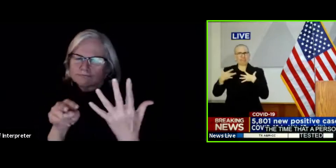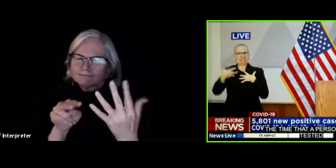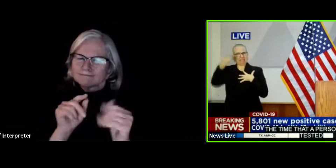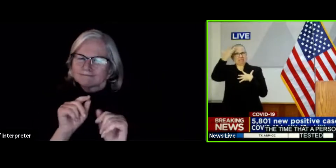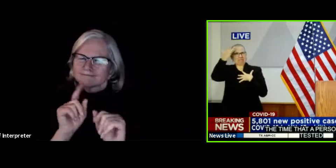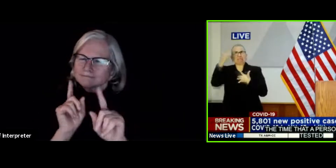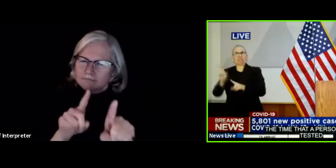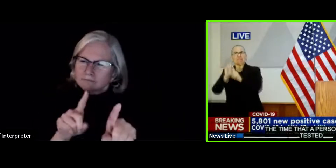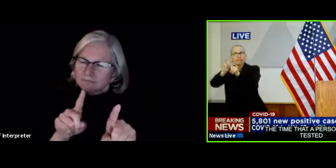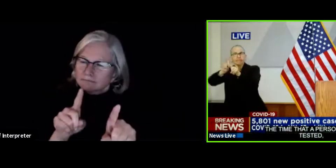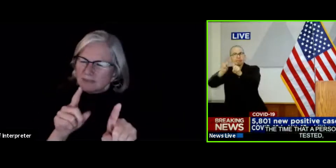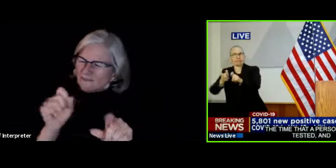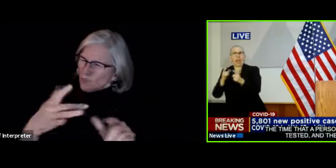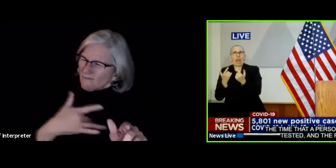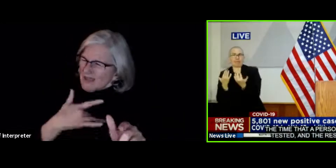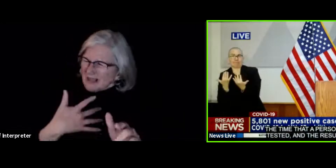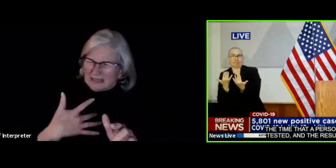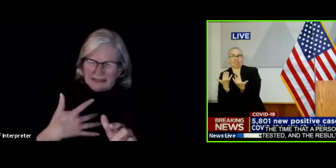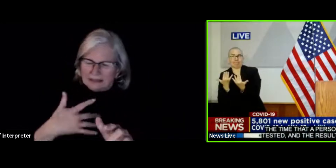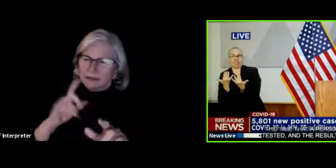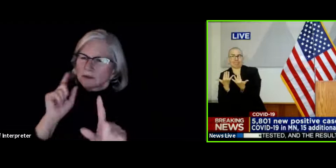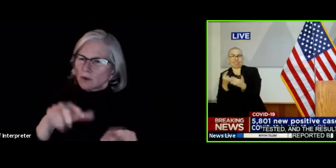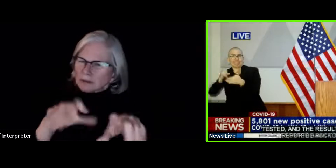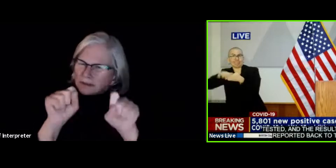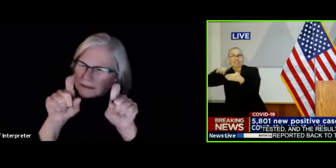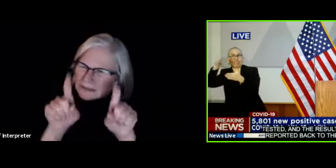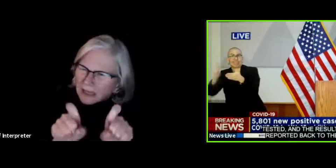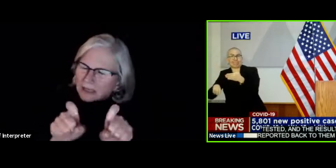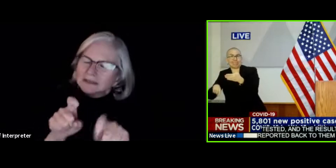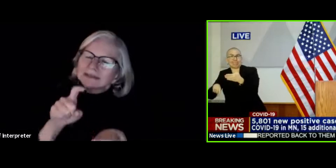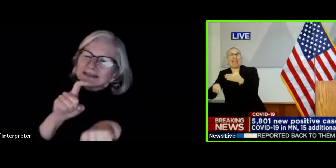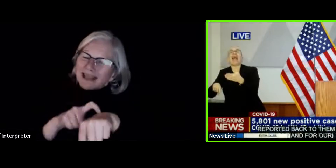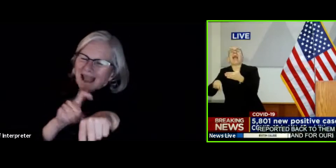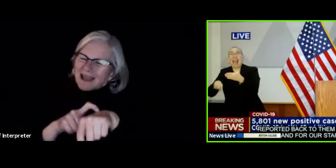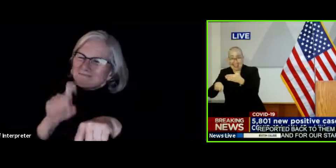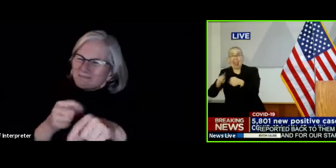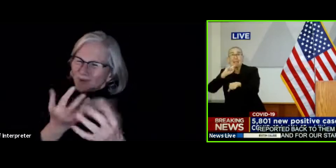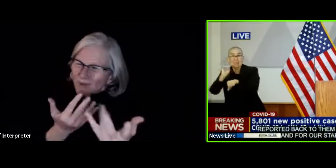PROCESS OF CLEANING THAT DATA, OF ELIMINATING DUMB INDICATIONS IN THE COUNTS,